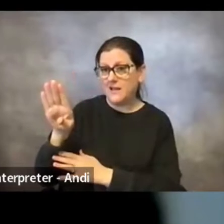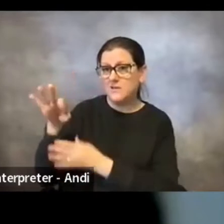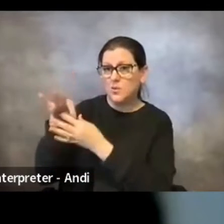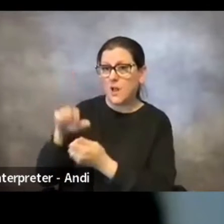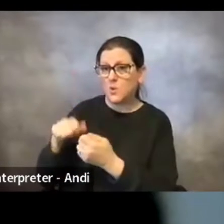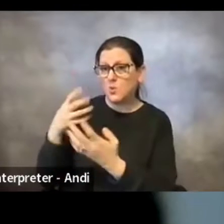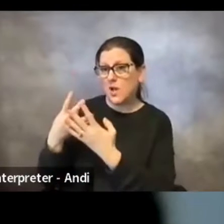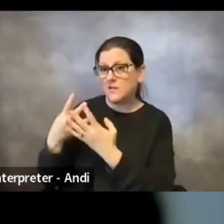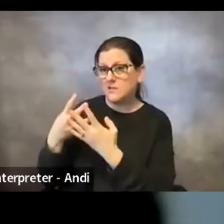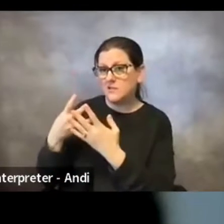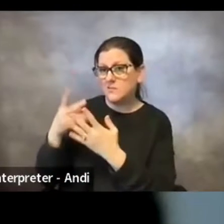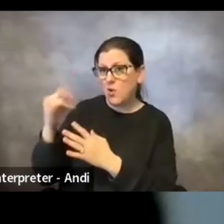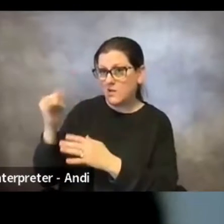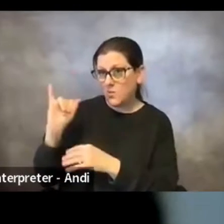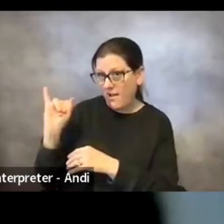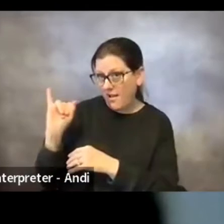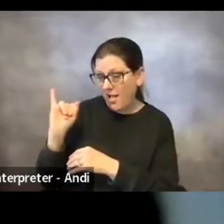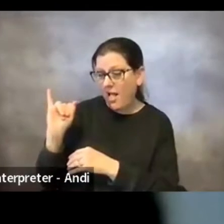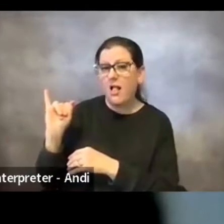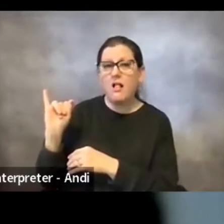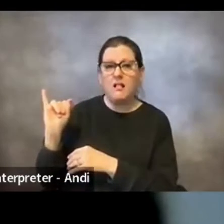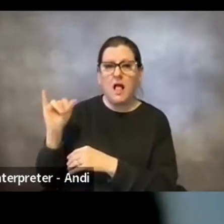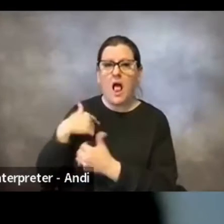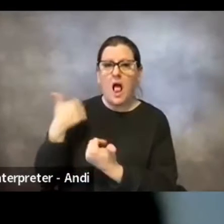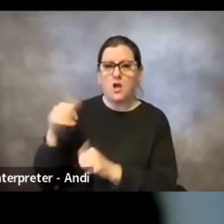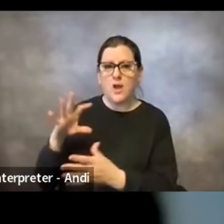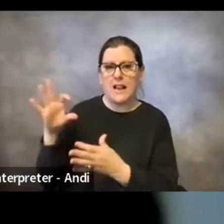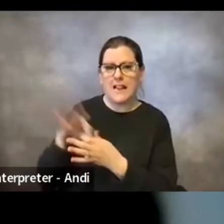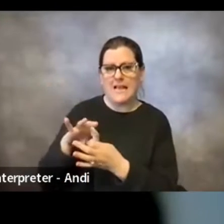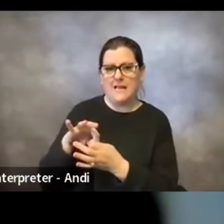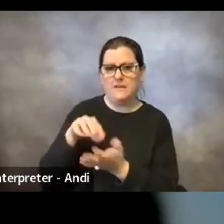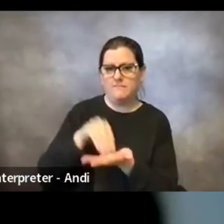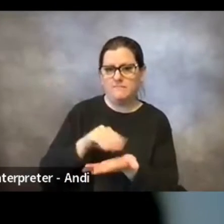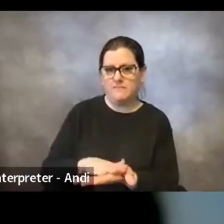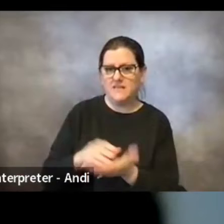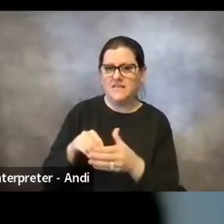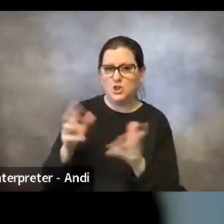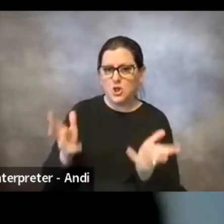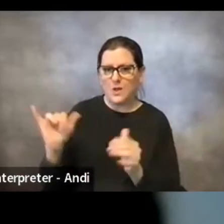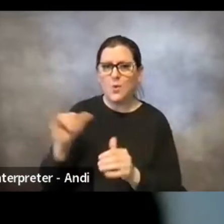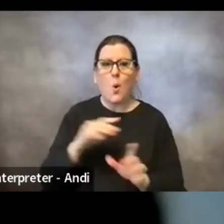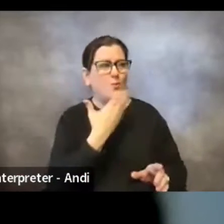projects as well. So we can put I'll try to put that link in the chat. Oh, thanks, Terry, for putting my email in the chat.